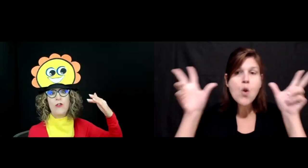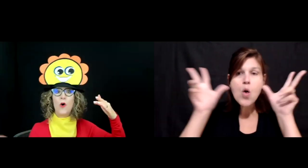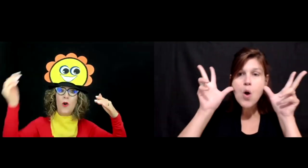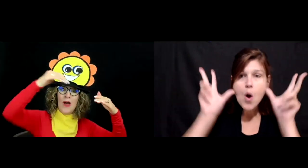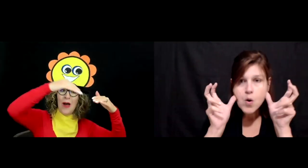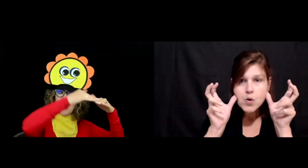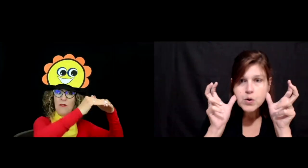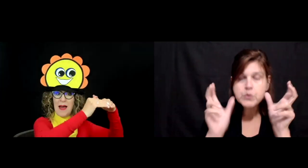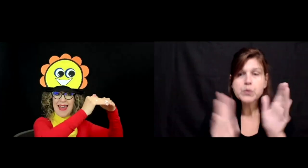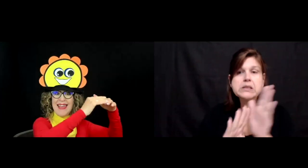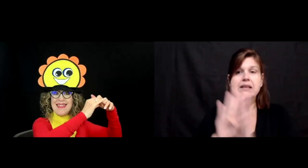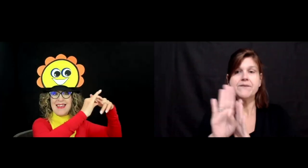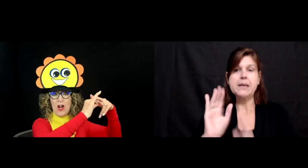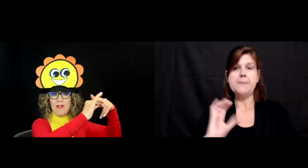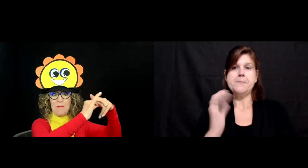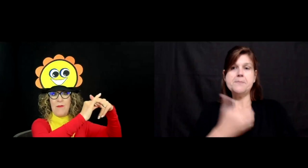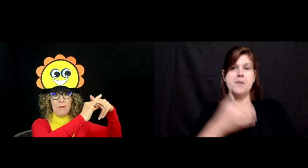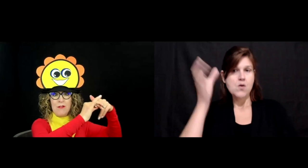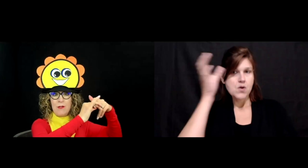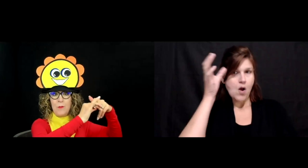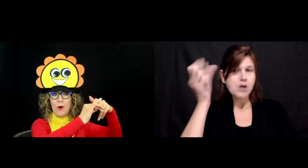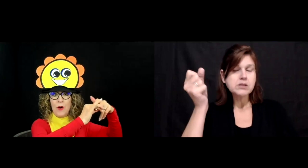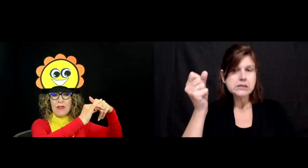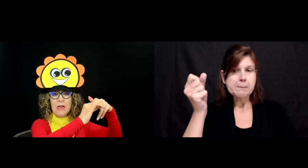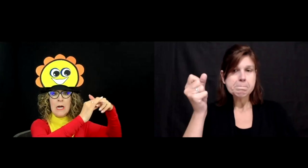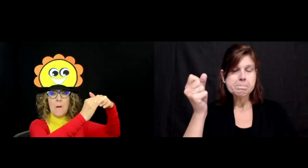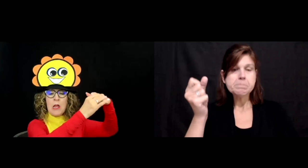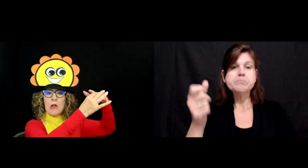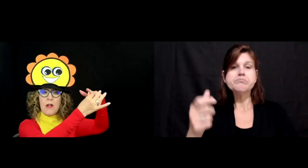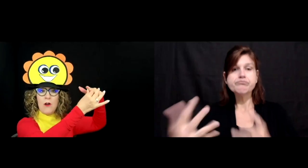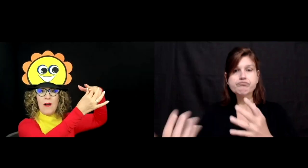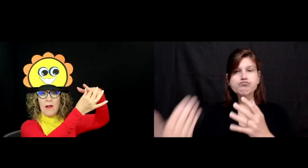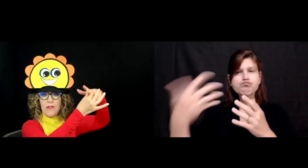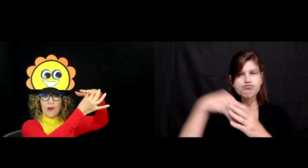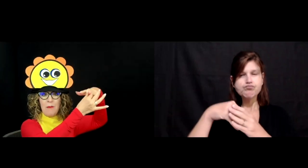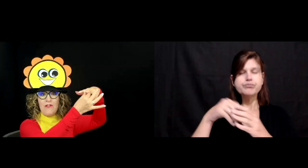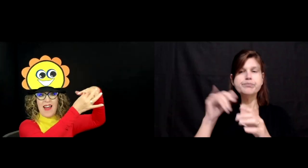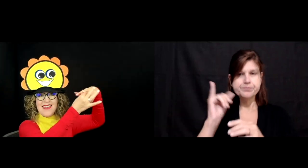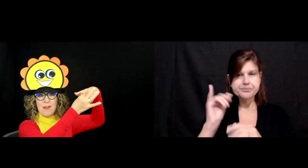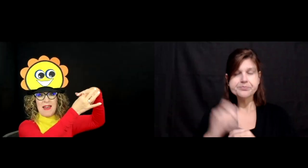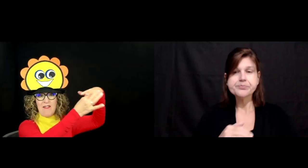It's all goes back into concept development at some point. So the jumbo jet in the middle,